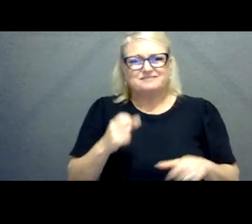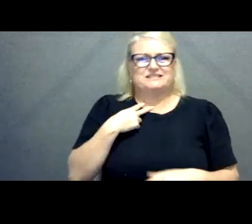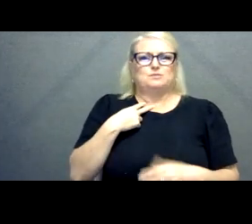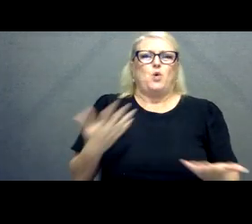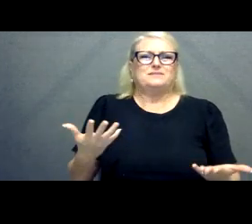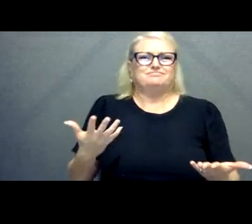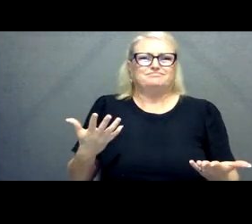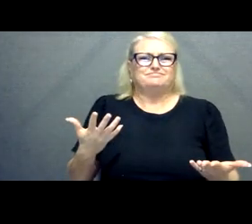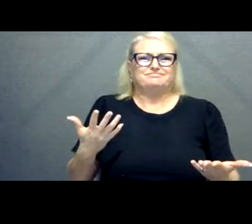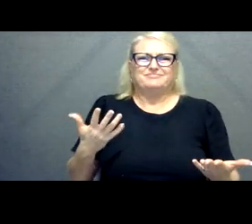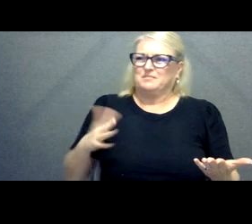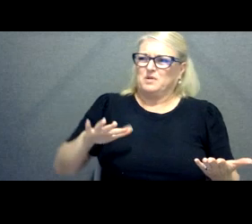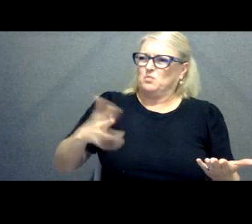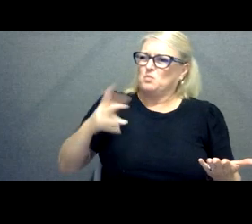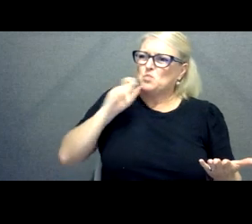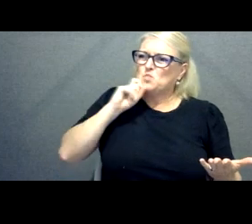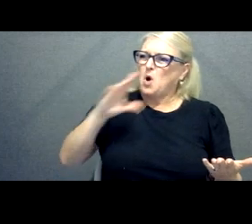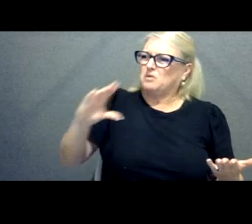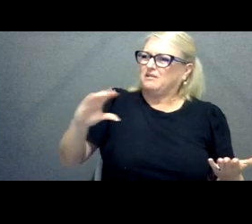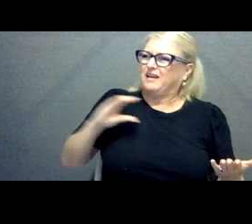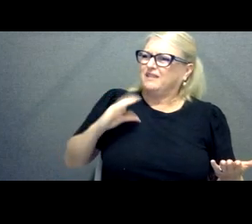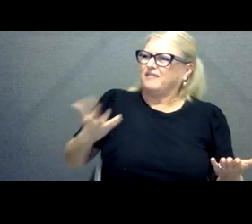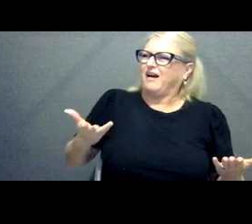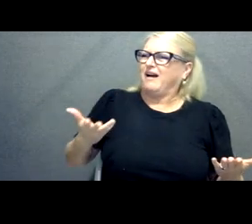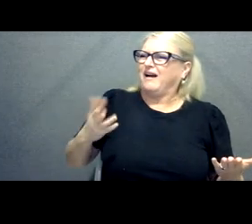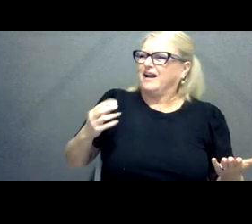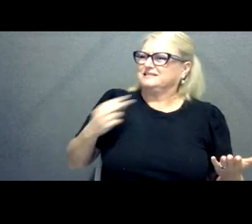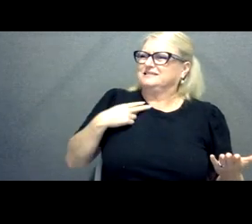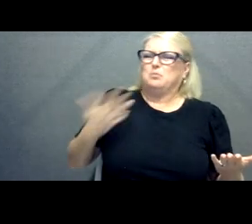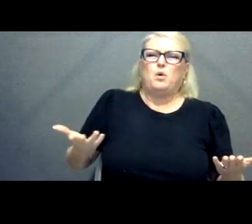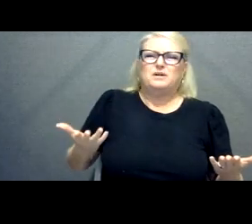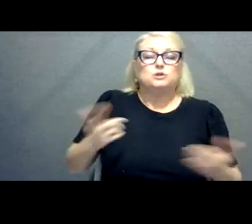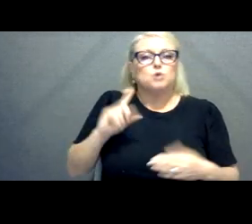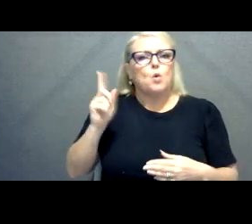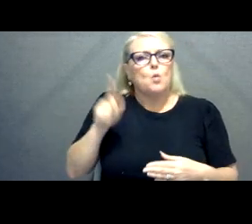what can clients do if then if they're not happy with the decision so if your client isn't happy